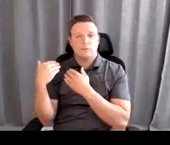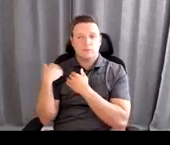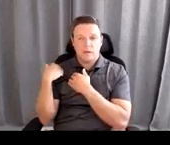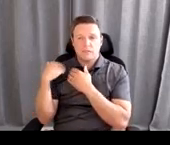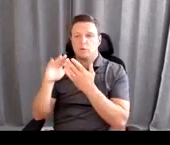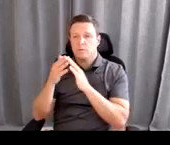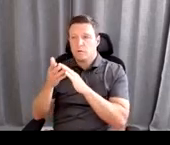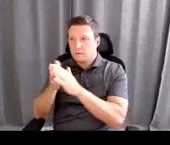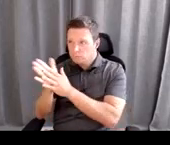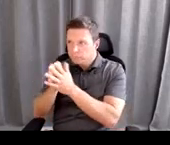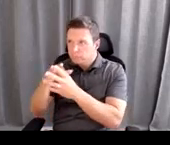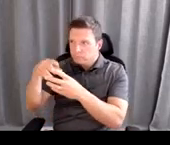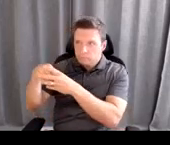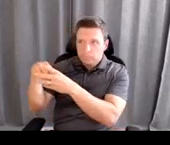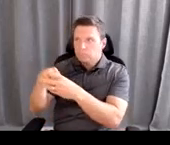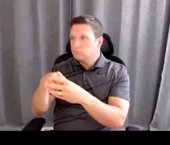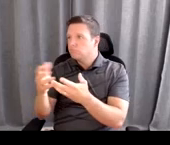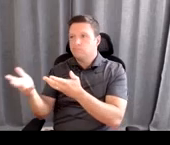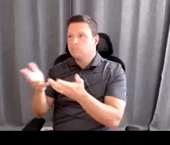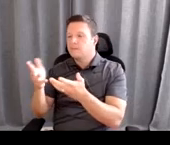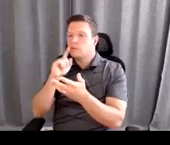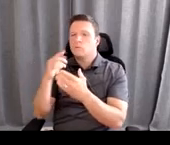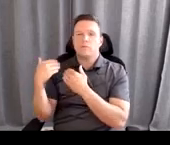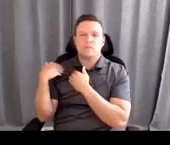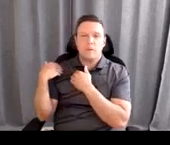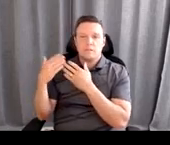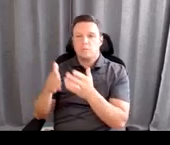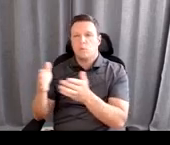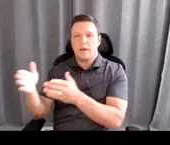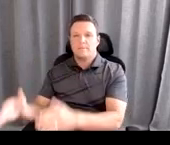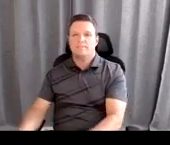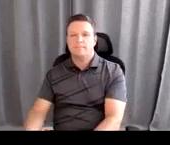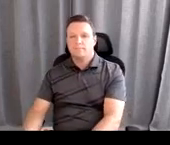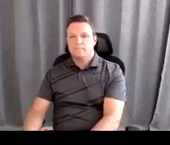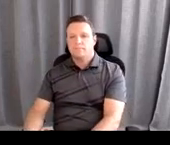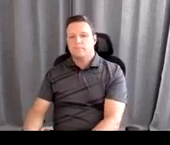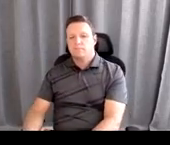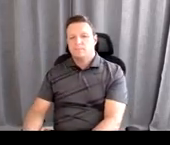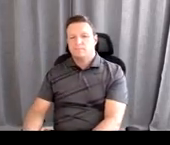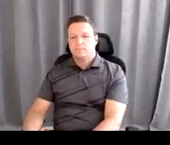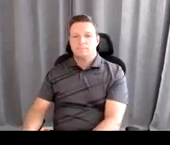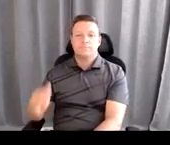You're engaging in the community in a responsible manner. Again, oftentimes community engagement